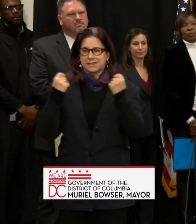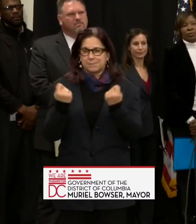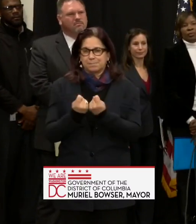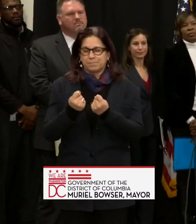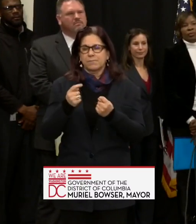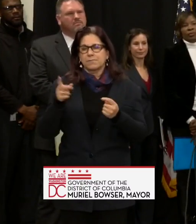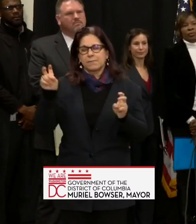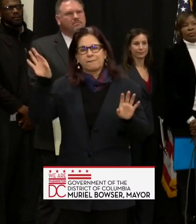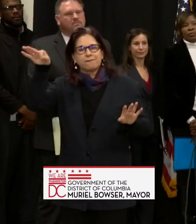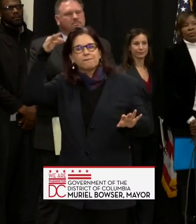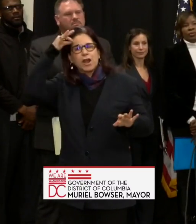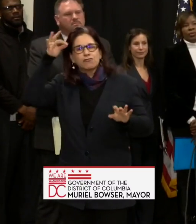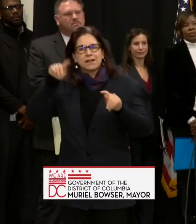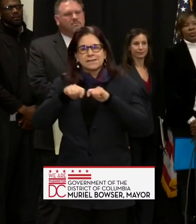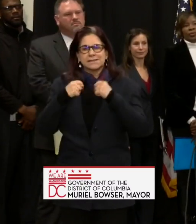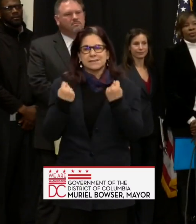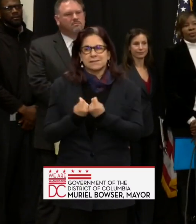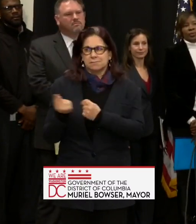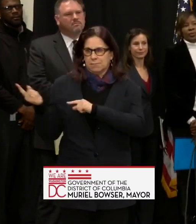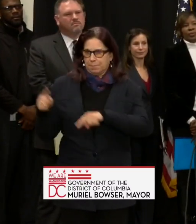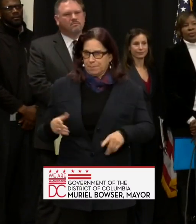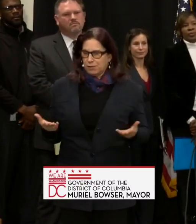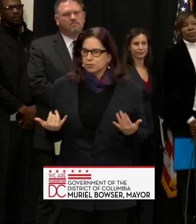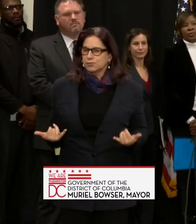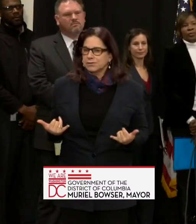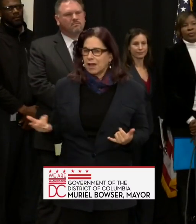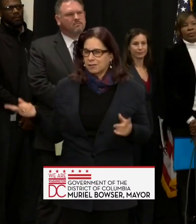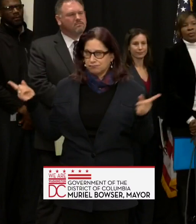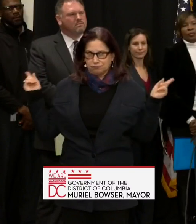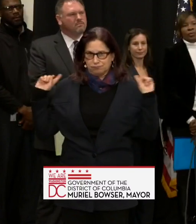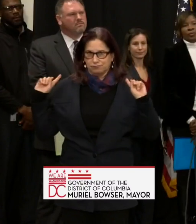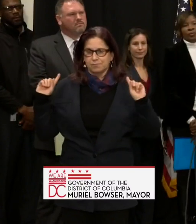AND WHO WILL BE AVAILABLE TO ANSWER QUESTIONS.